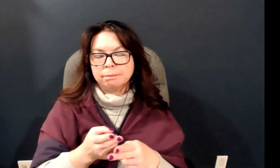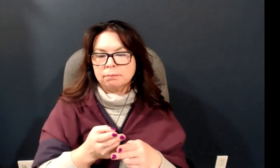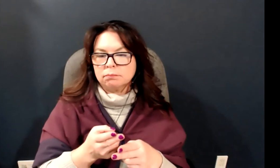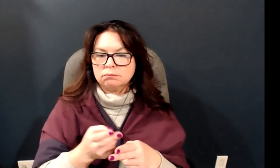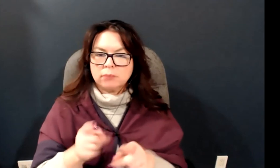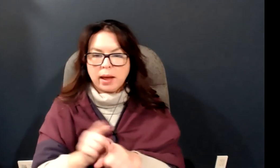history...